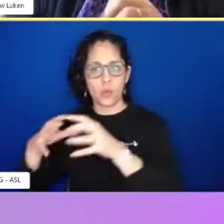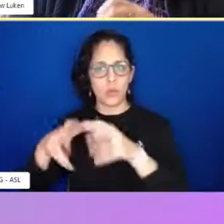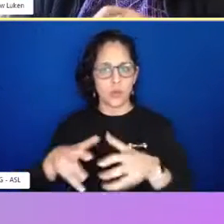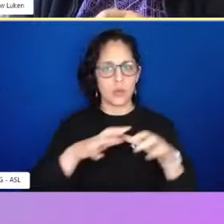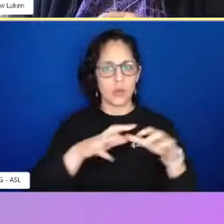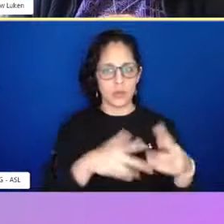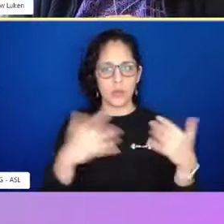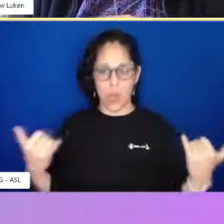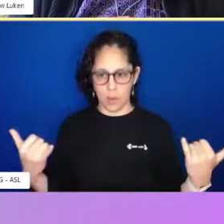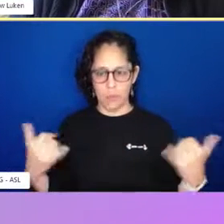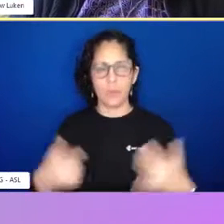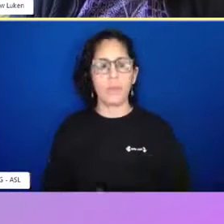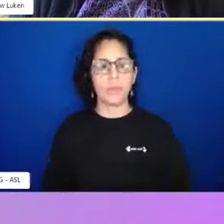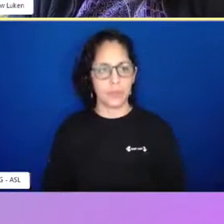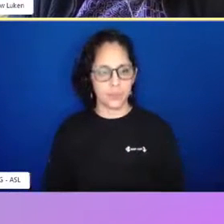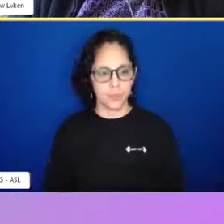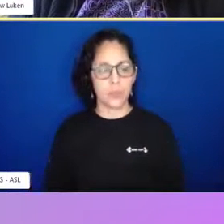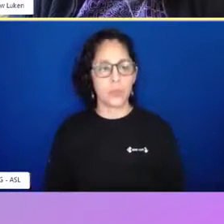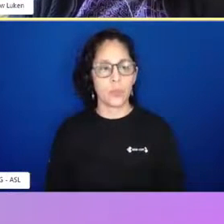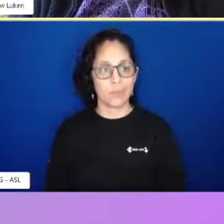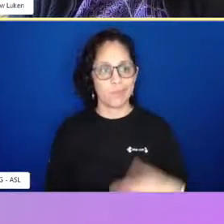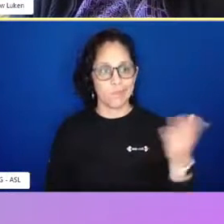pyramid and starting to think about it in manufacturing